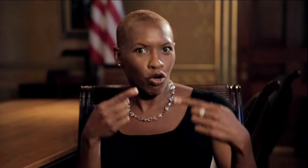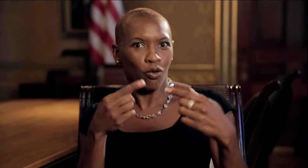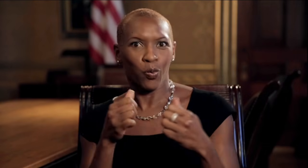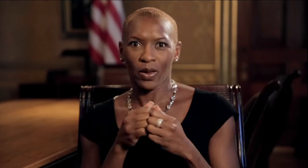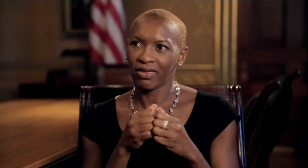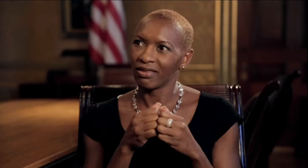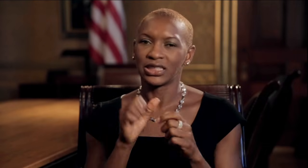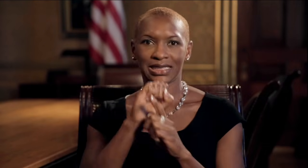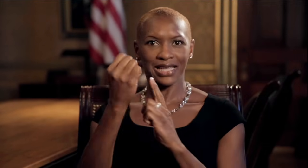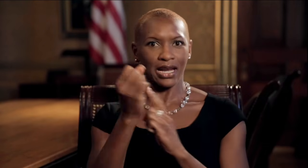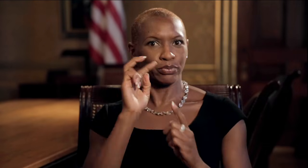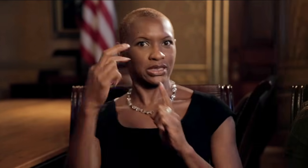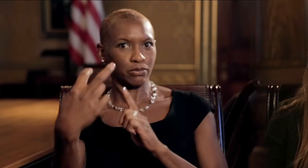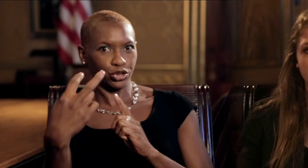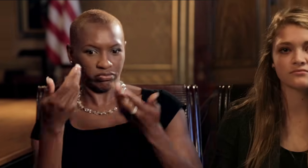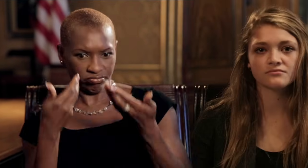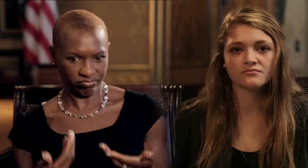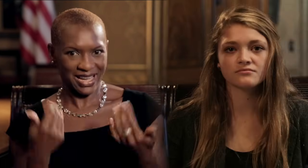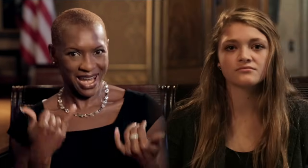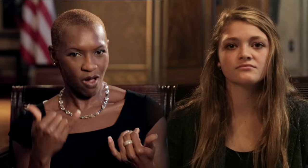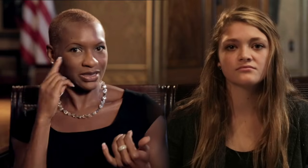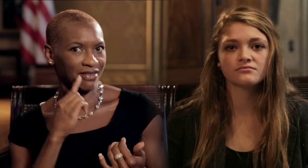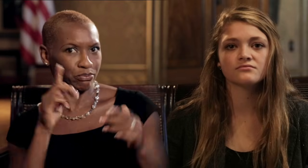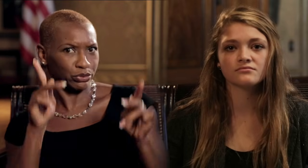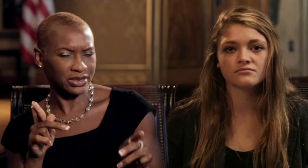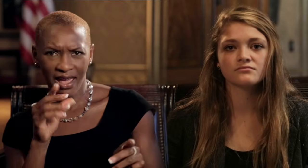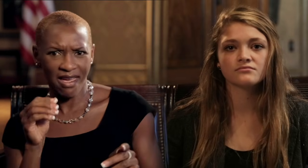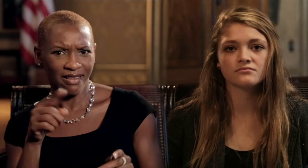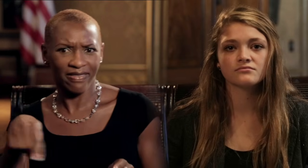I struggled with society's perceptions as a deaf person